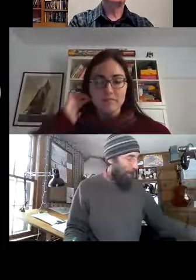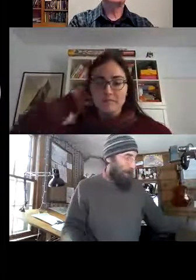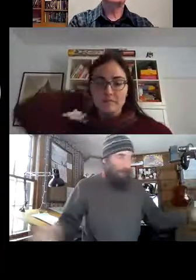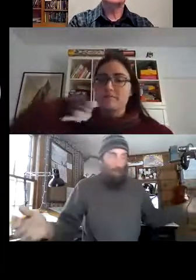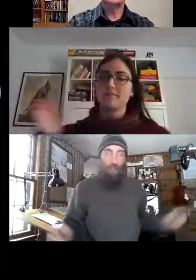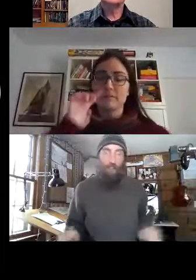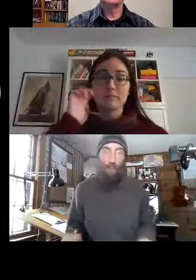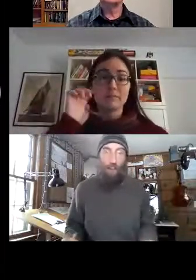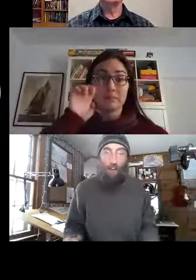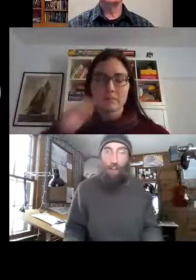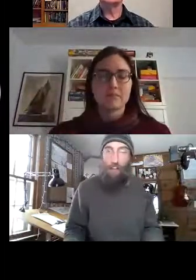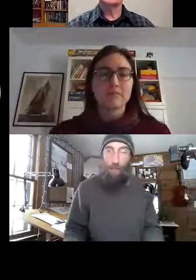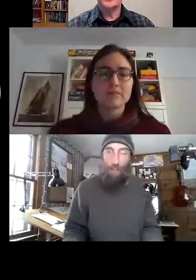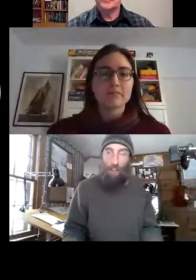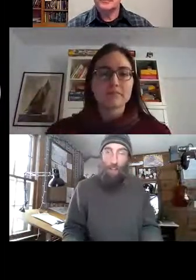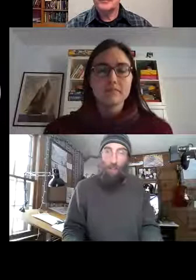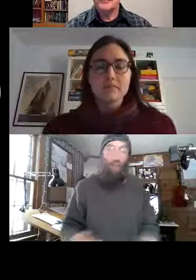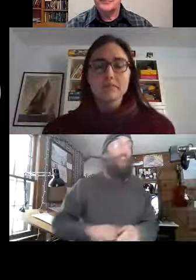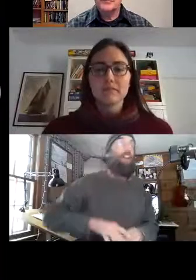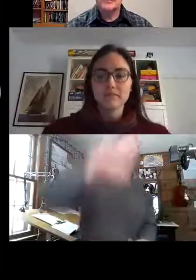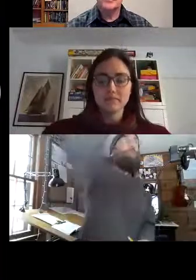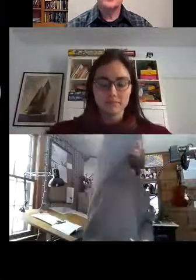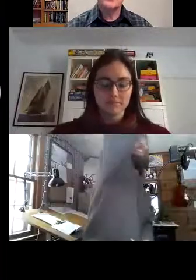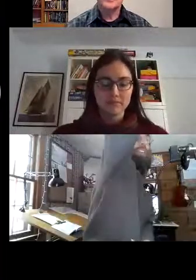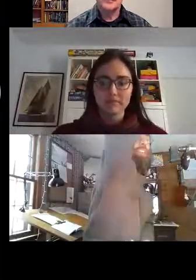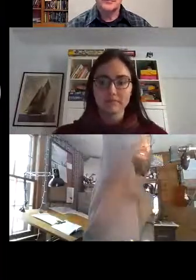And if anybody has questions about other stuff, we can talk about that.